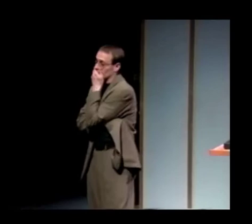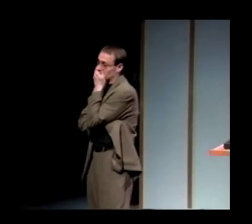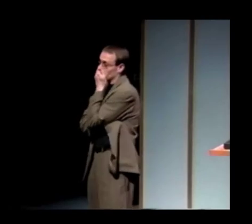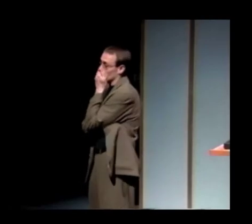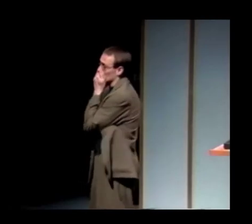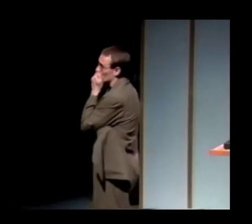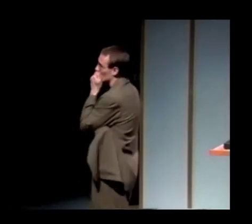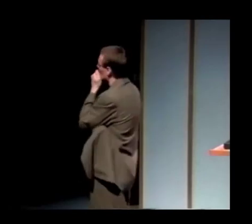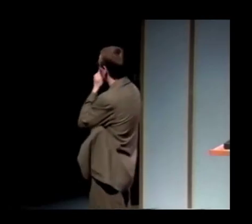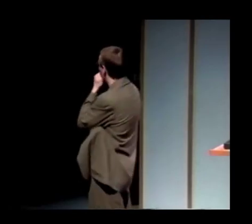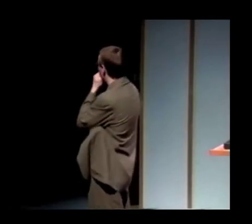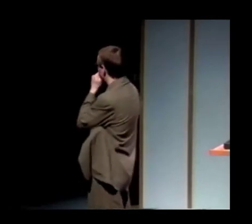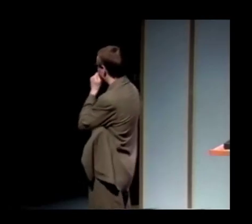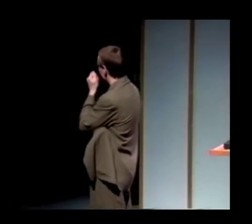SO HERE YOU CAN SEE FOR YOURSELF.